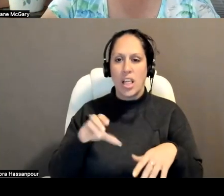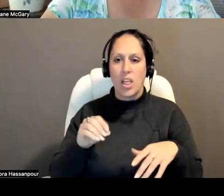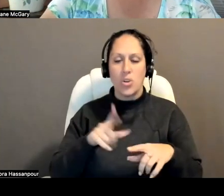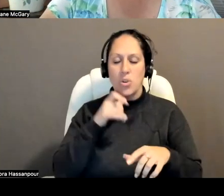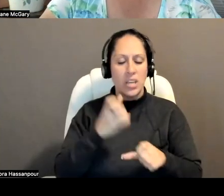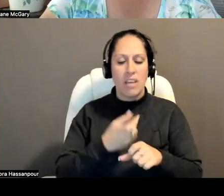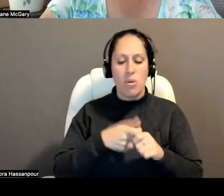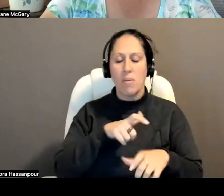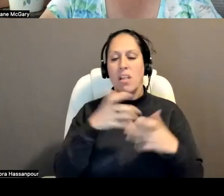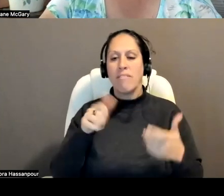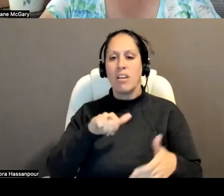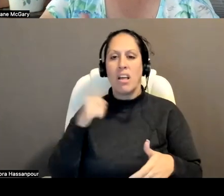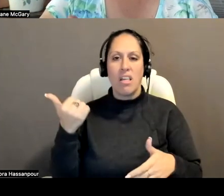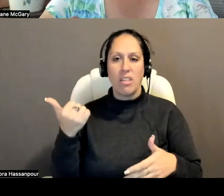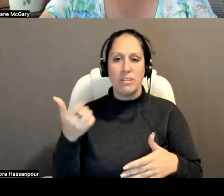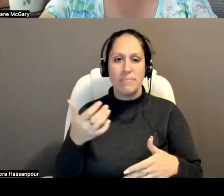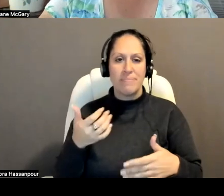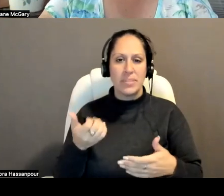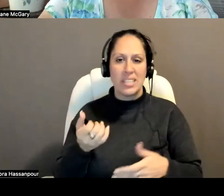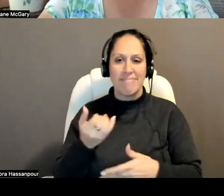instruments. And you bring it out very well!